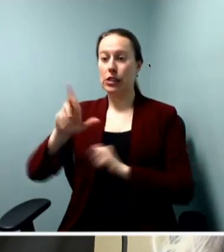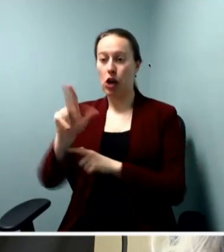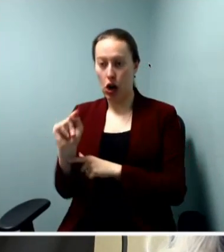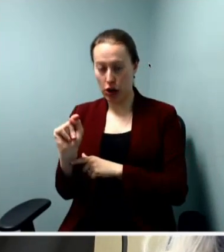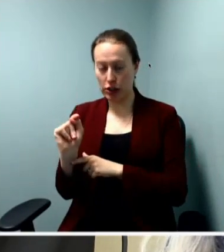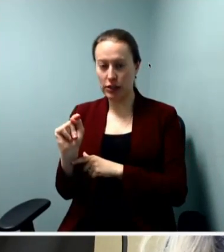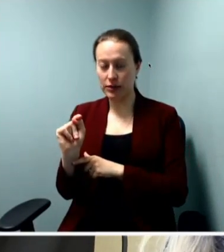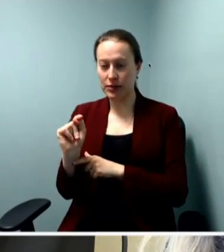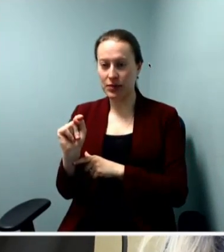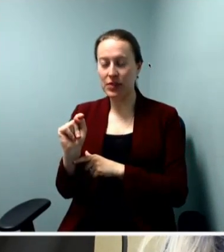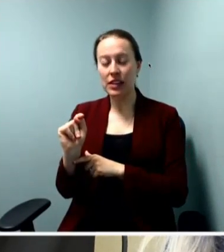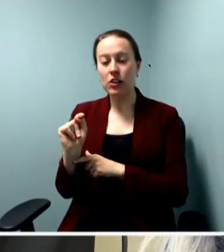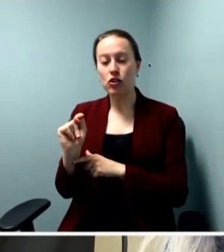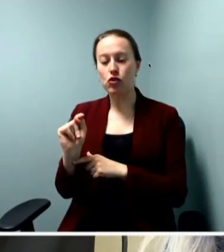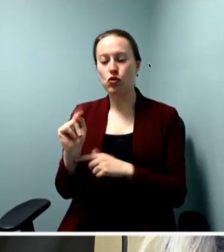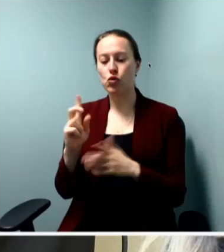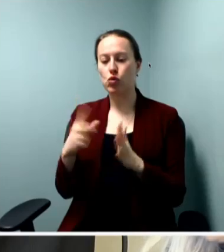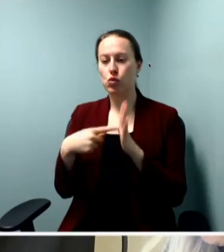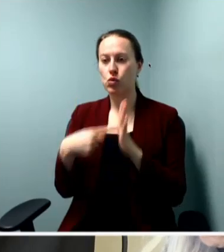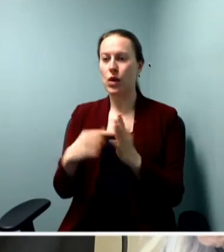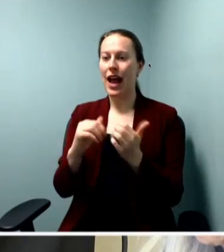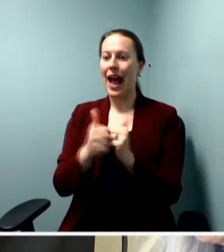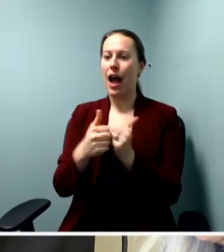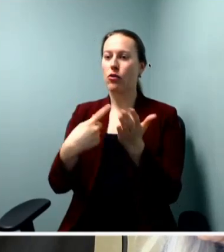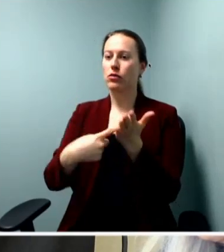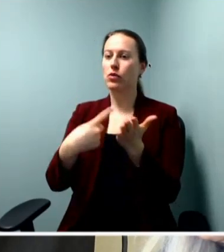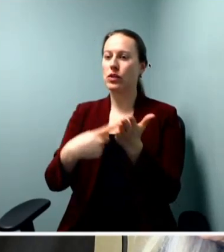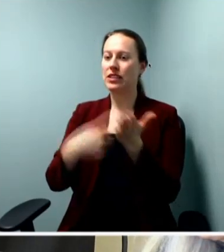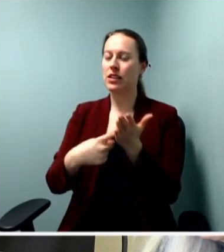to talk about transphobia, homophobia, and things like that.